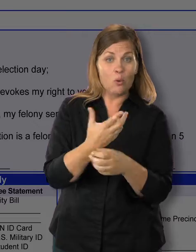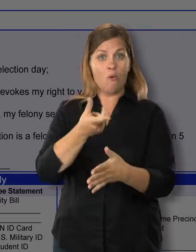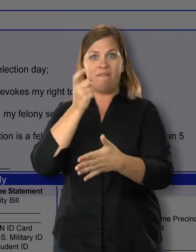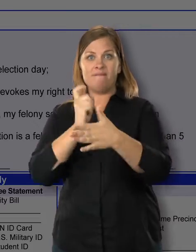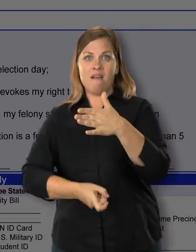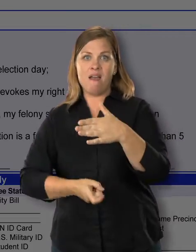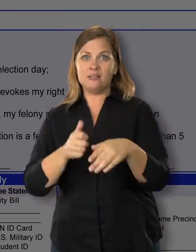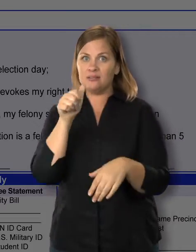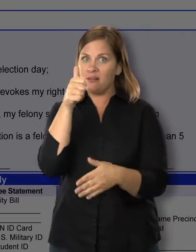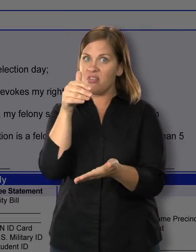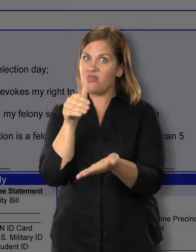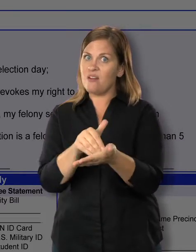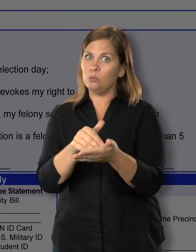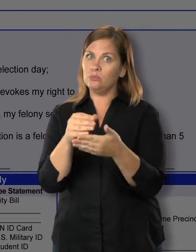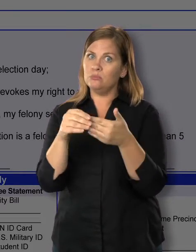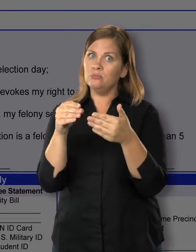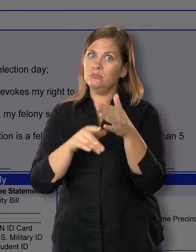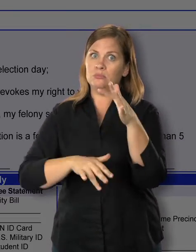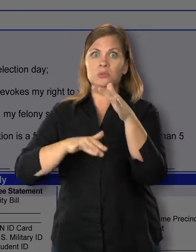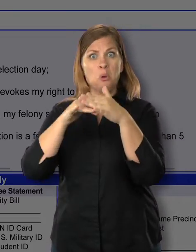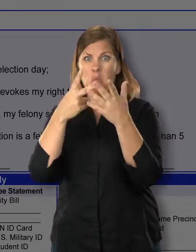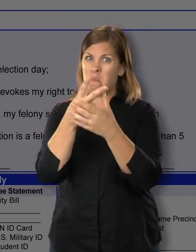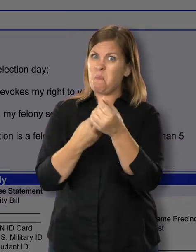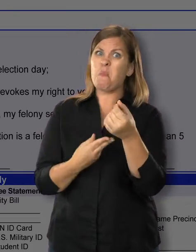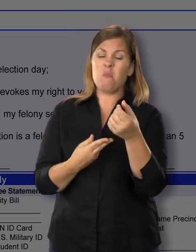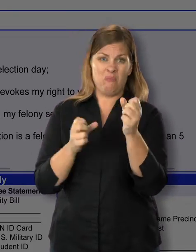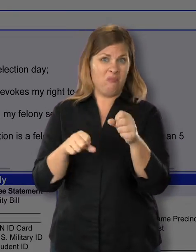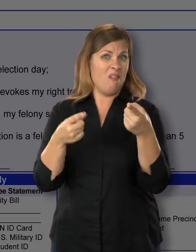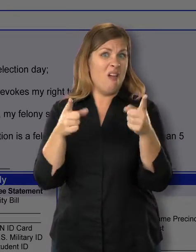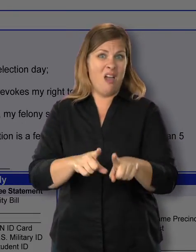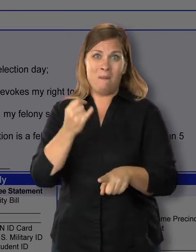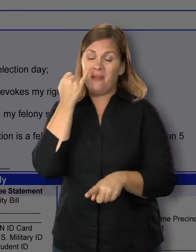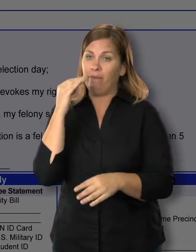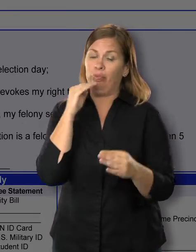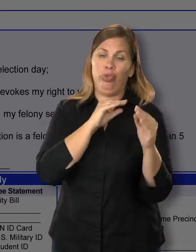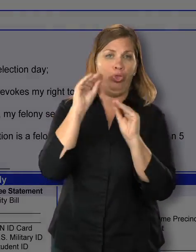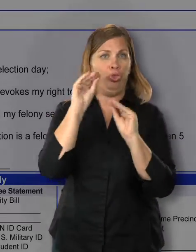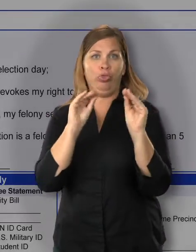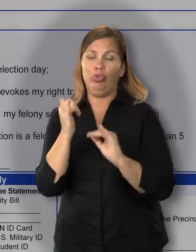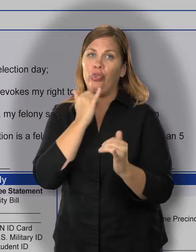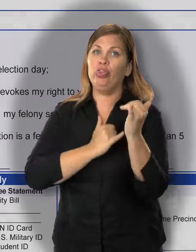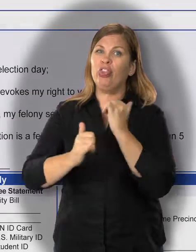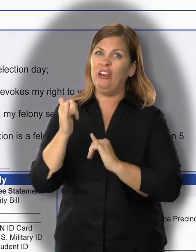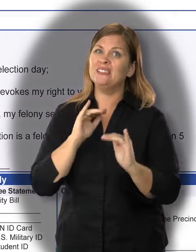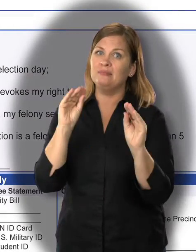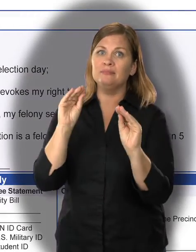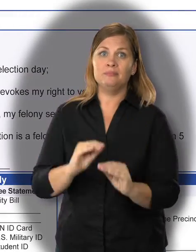or a fine of not more than $10,000, or both.